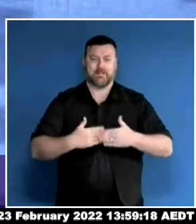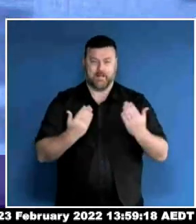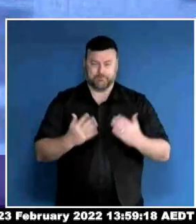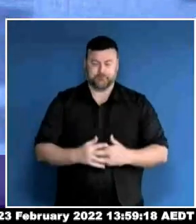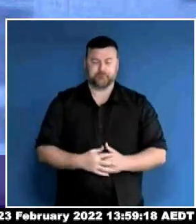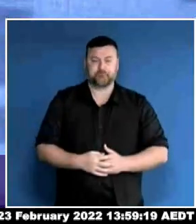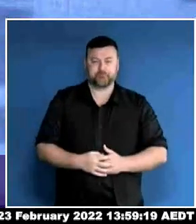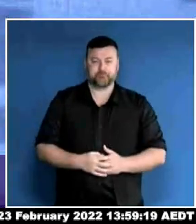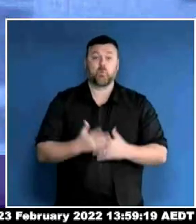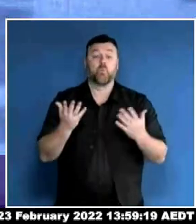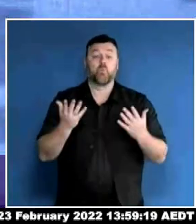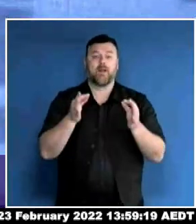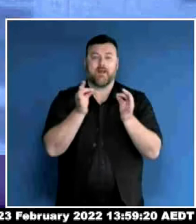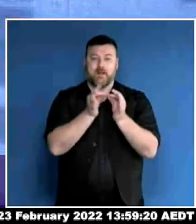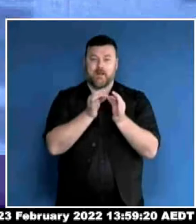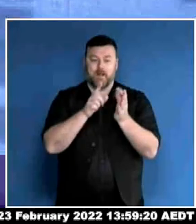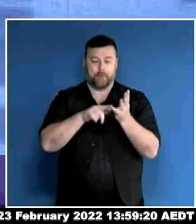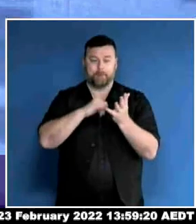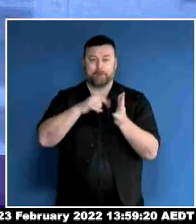about that day. Can I ask you some questions about that?